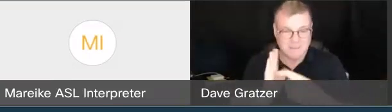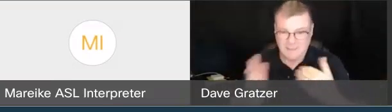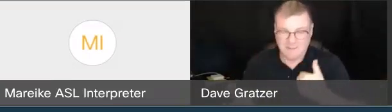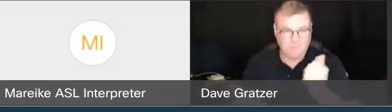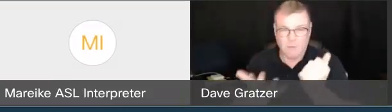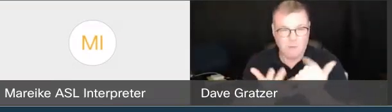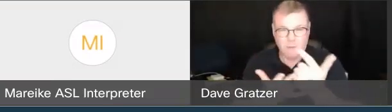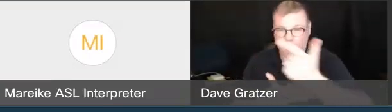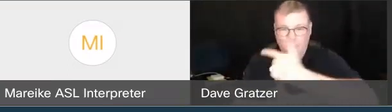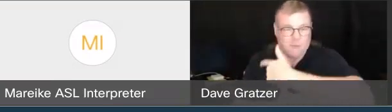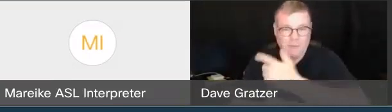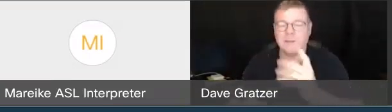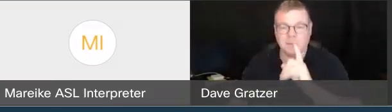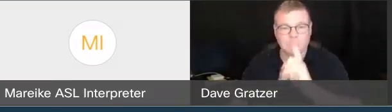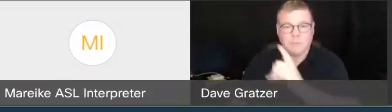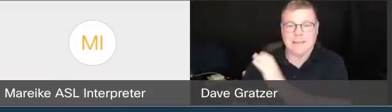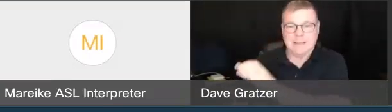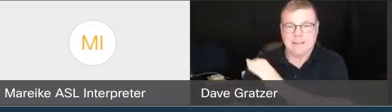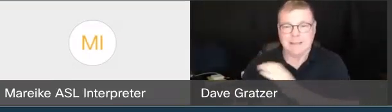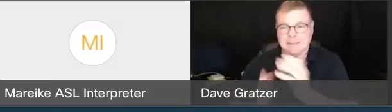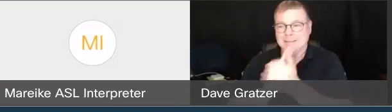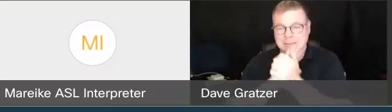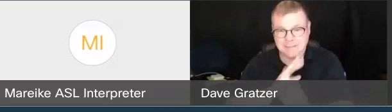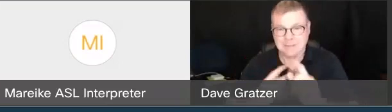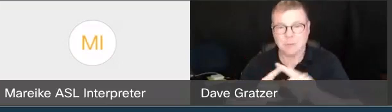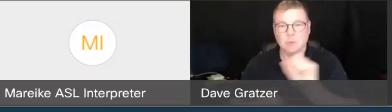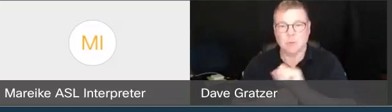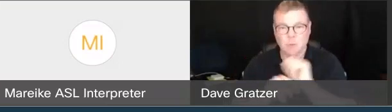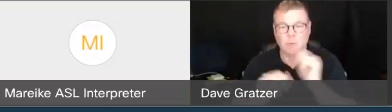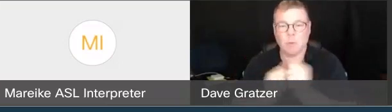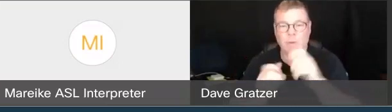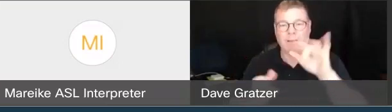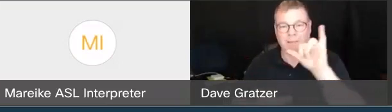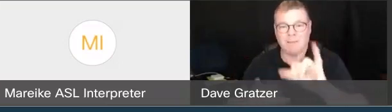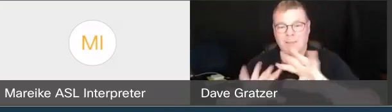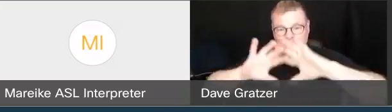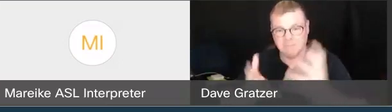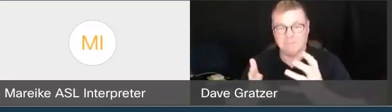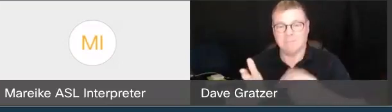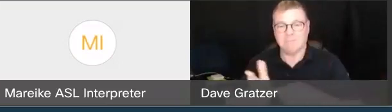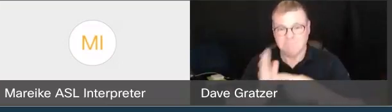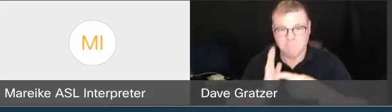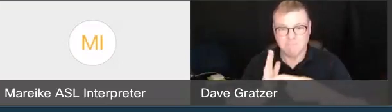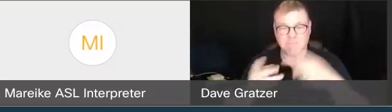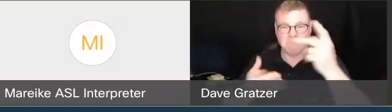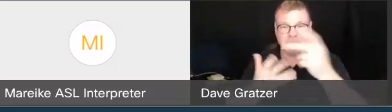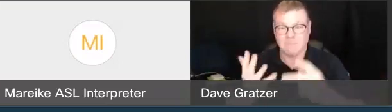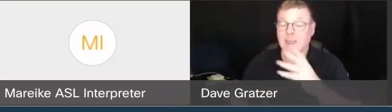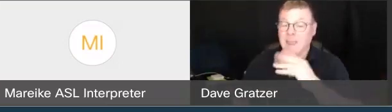truly a clinical skill to work with a mandated population and an expertise that, that FACT staff